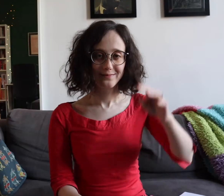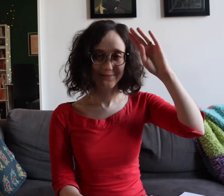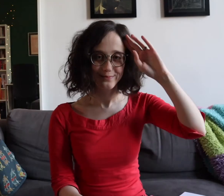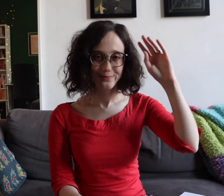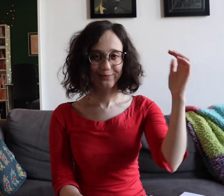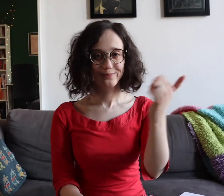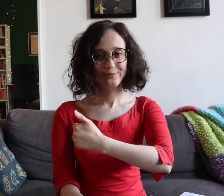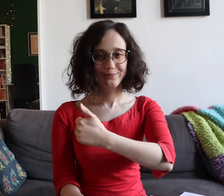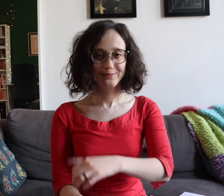Hello everyone!